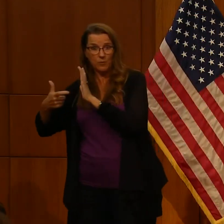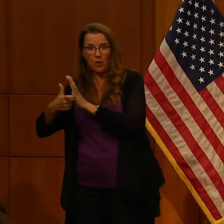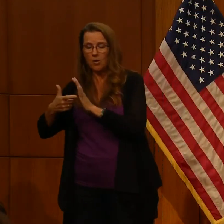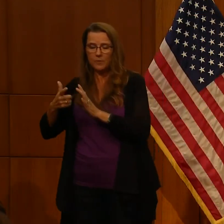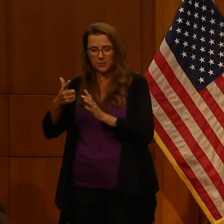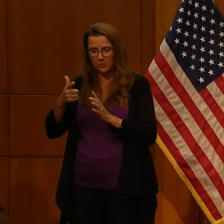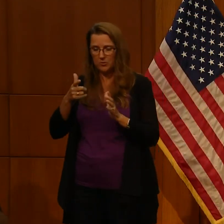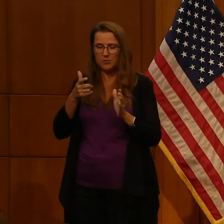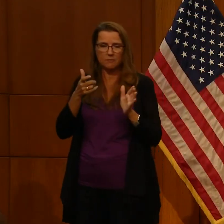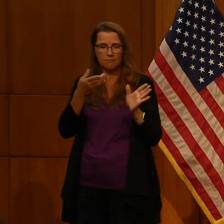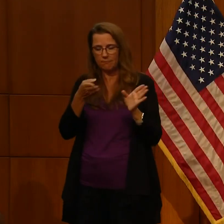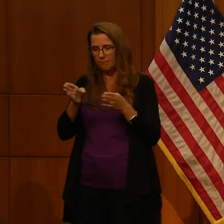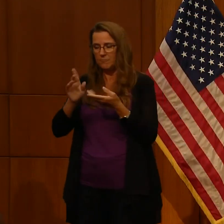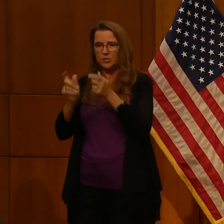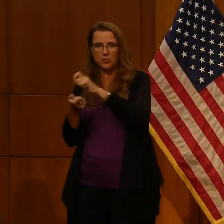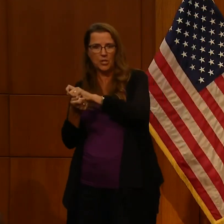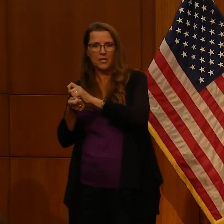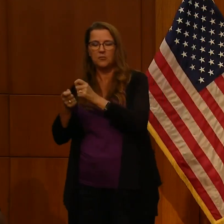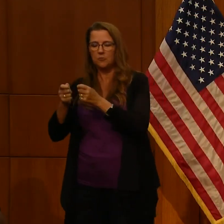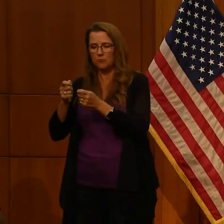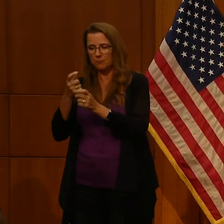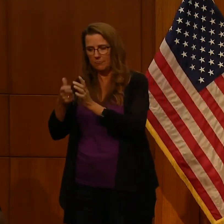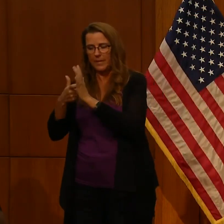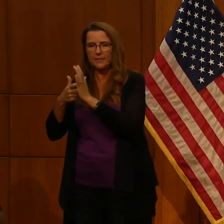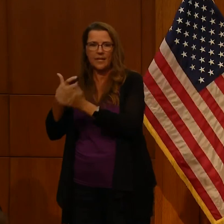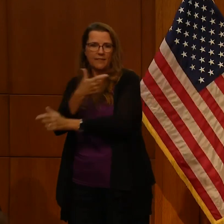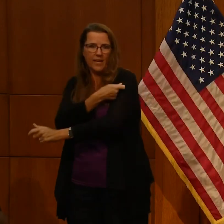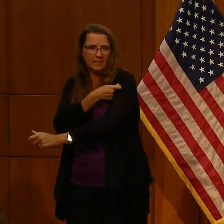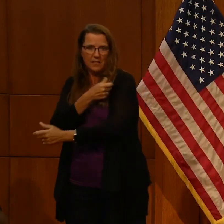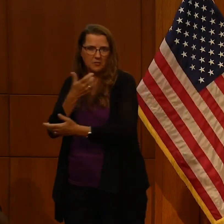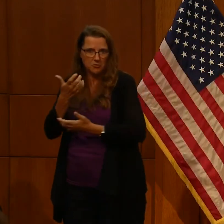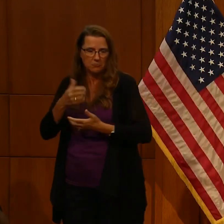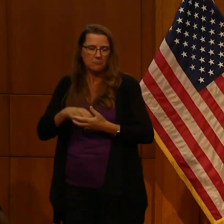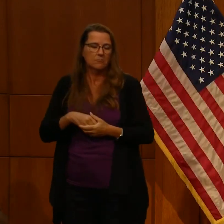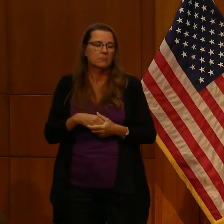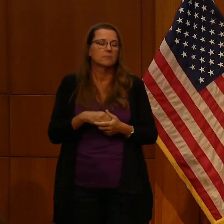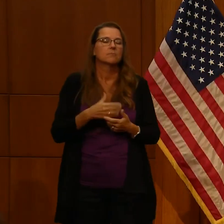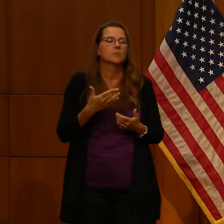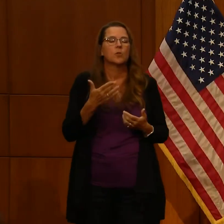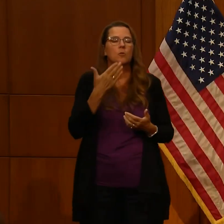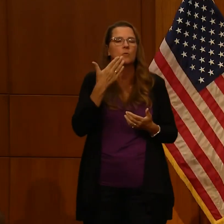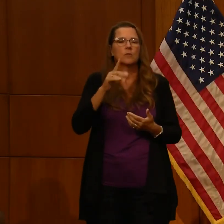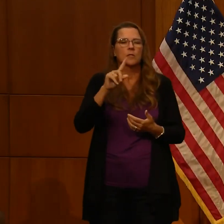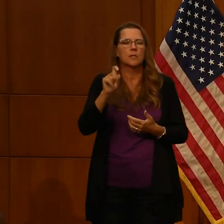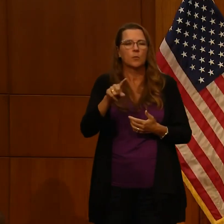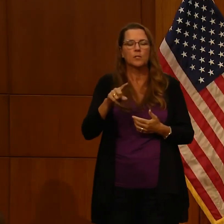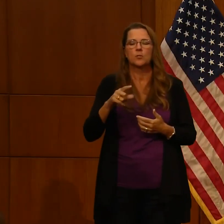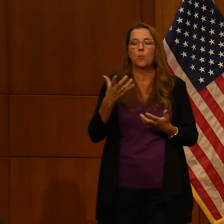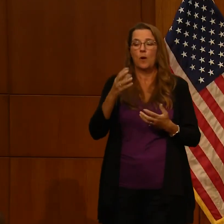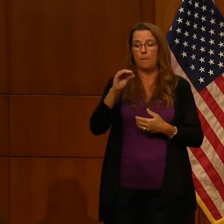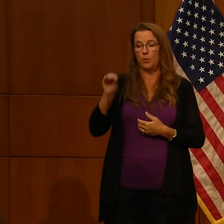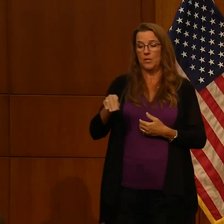TESTING REQUIREMENTS EXEMPTION? IT'S A IT'S A GREAT QUESTION